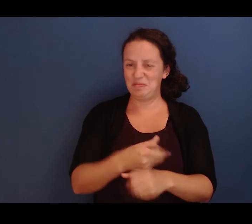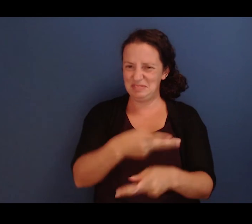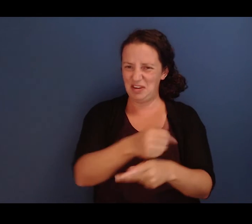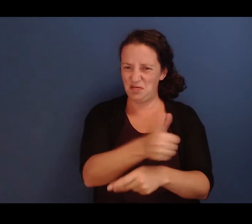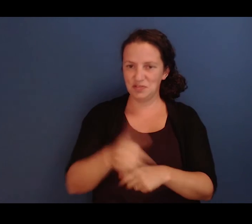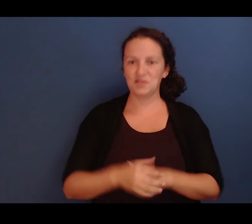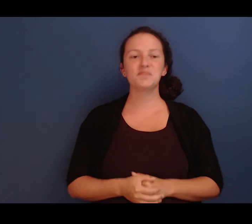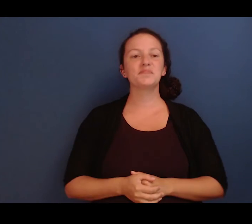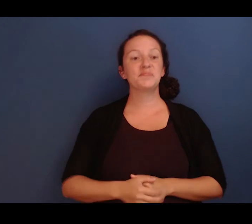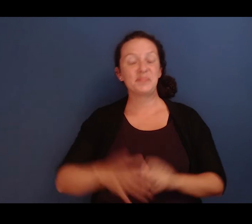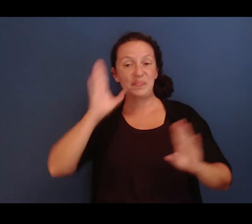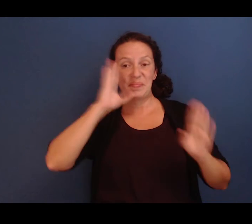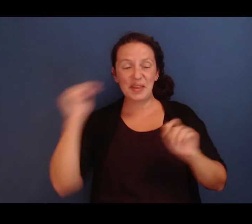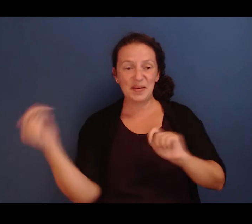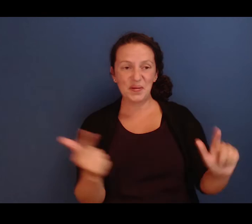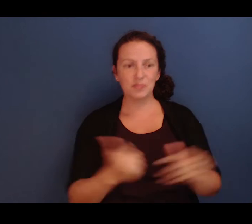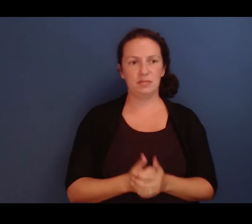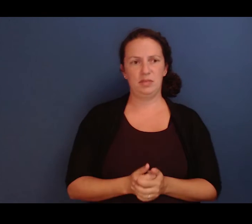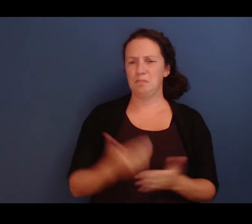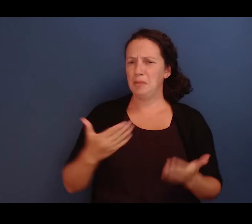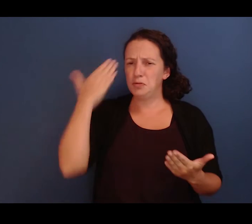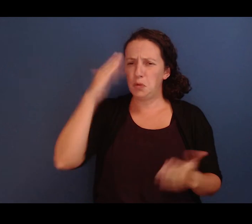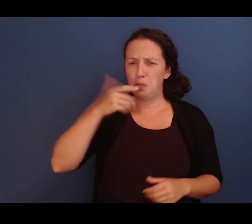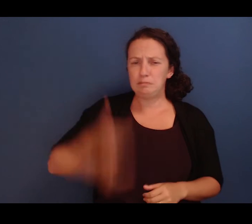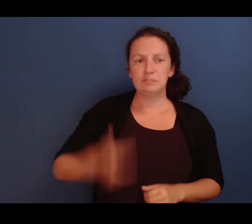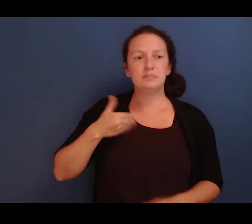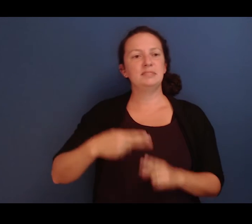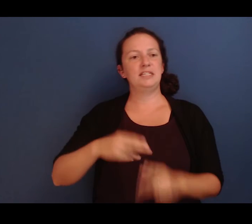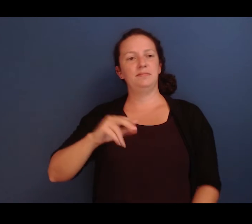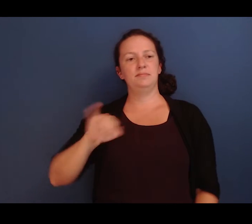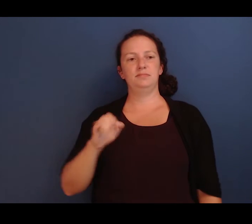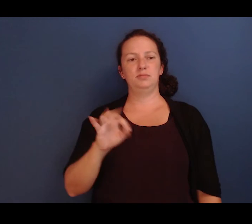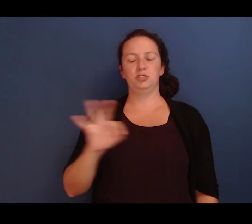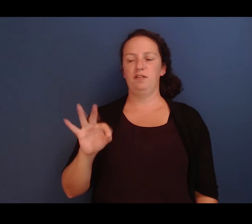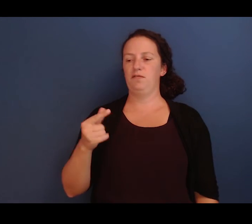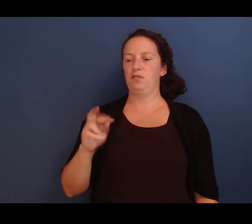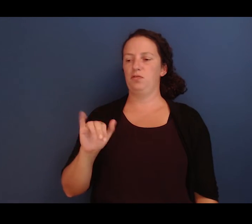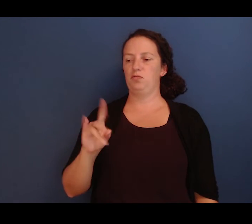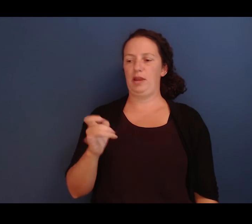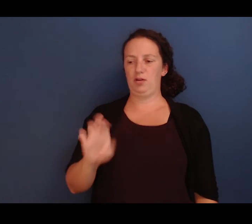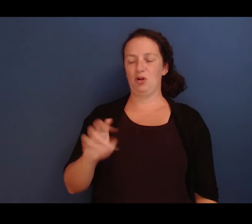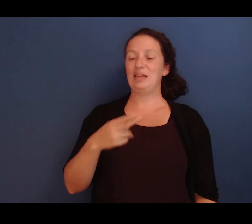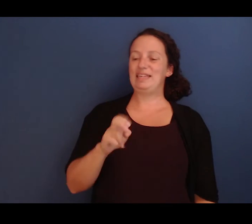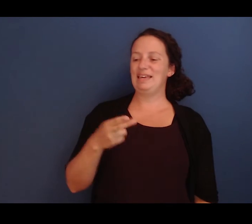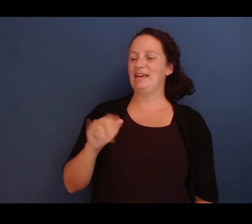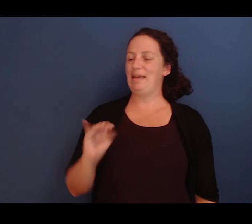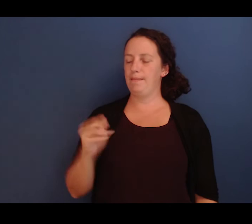Hey everybody! For those who don't know me, my name is Jeff Grider. I use he/him/his pronouns. I am a